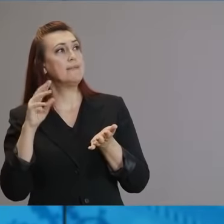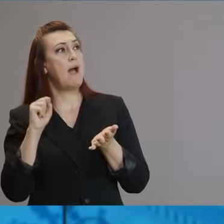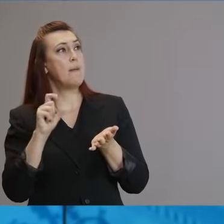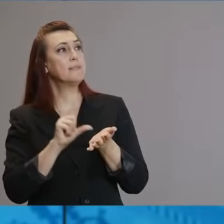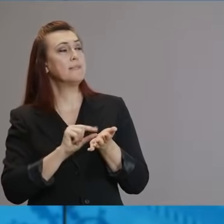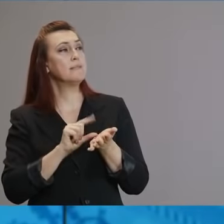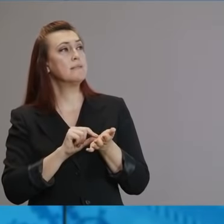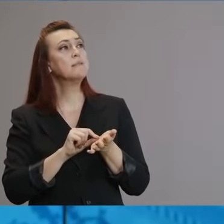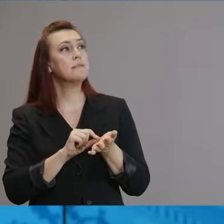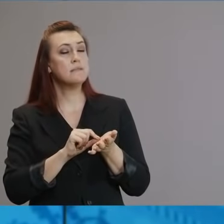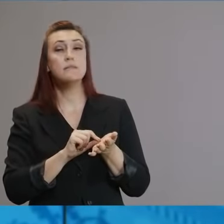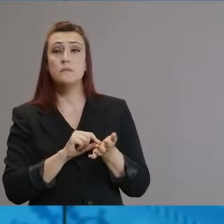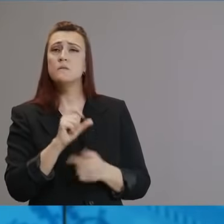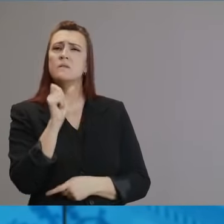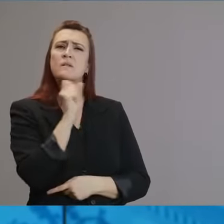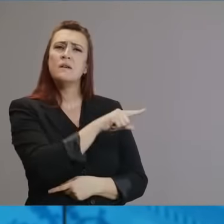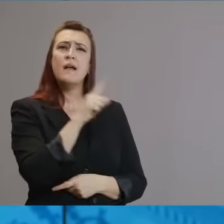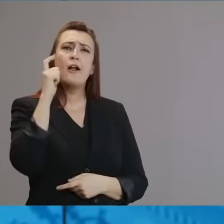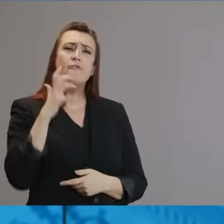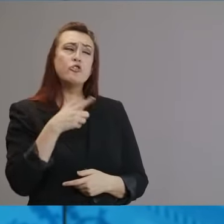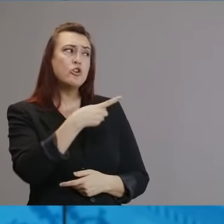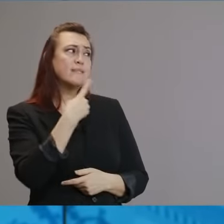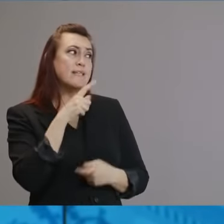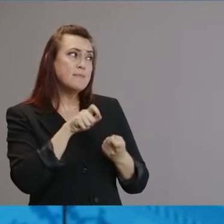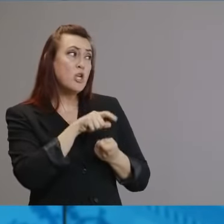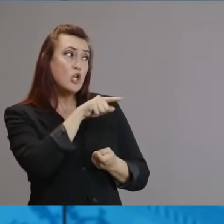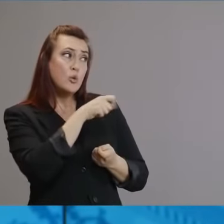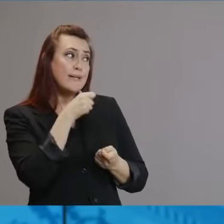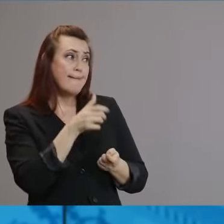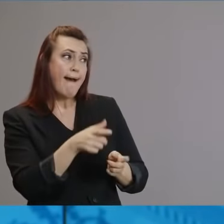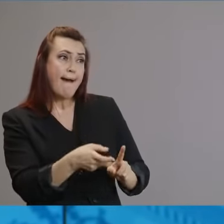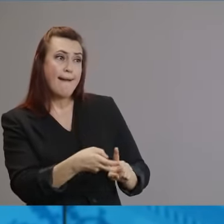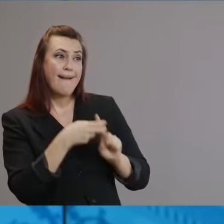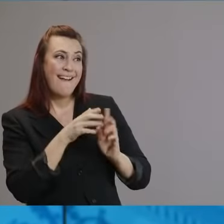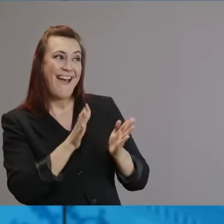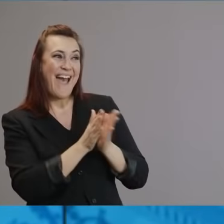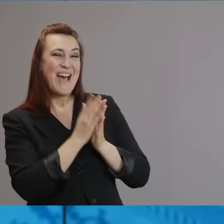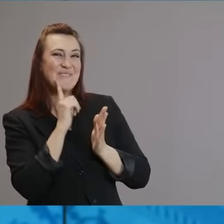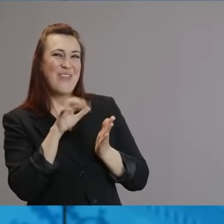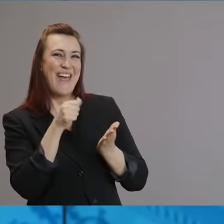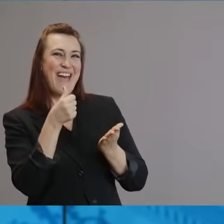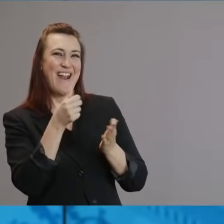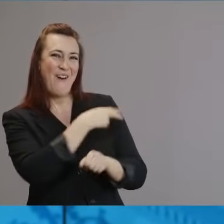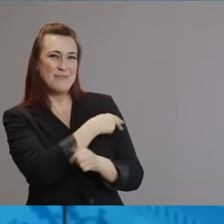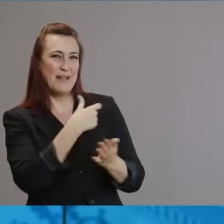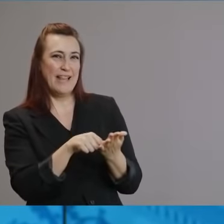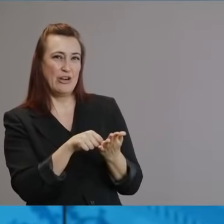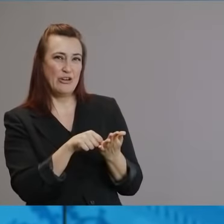WE WILL GO TO DYLAN FOR THE ARIZONA CAPITOL TIMES. GOVERNOR, SO YOU SAID YOU SPECIFICALLY DID NOT SOLICIT THE LETTER, BUT DID ANYBODY FROM YOUR STAFF SOLICIT THE LETTER?